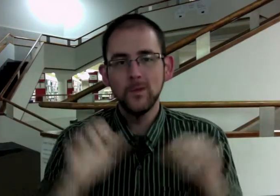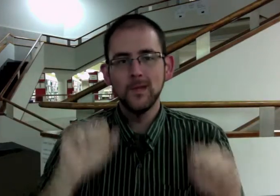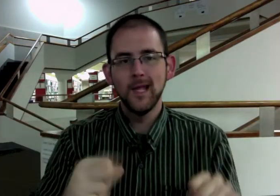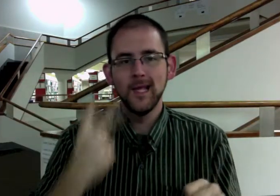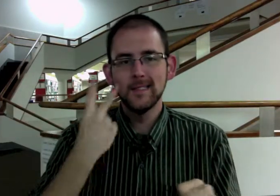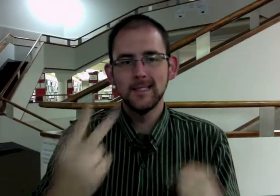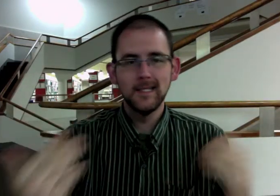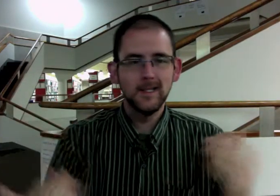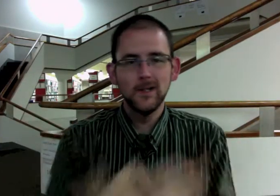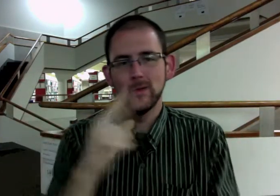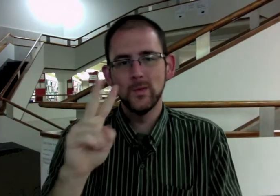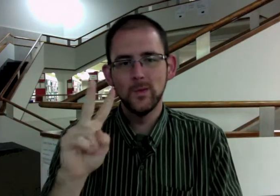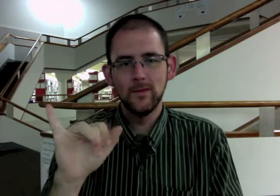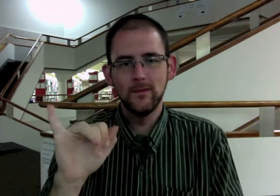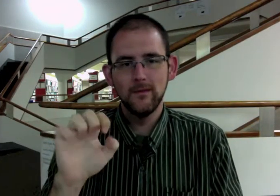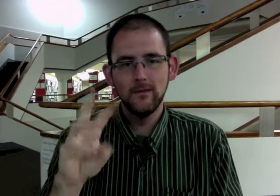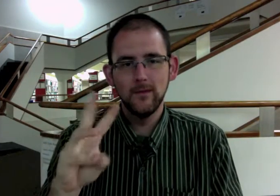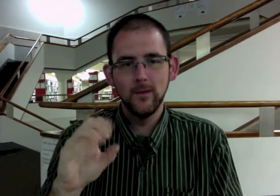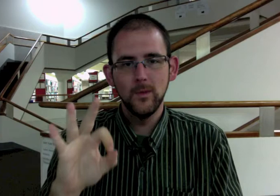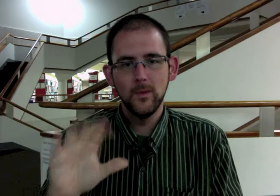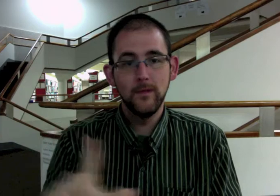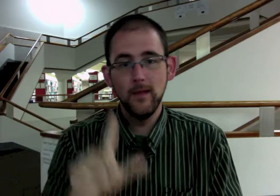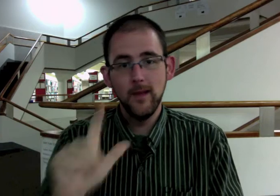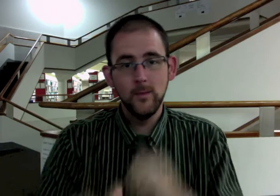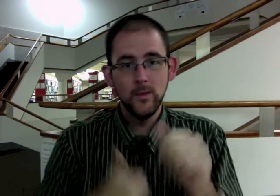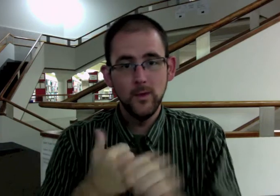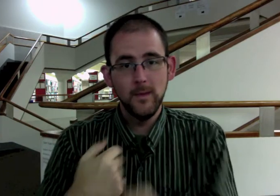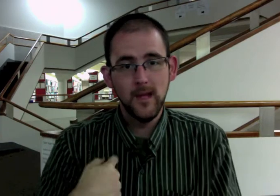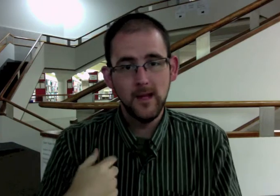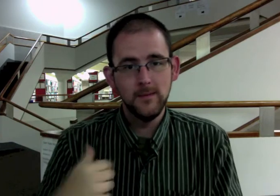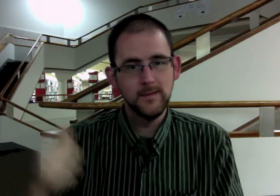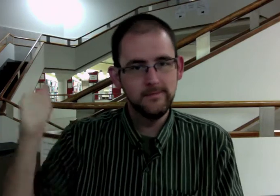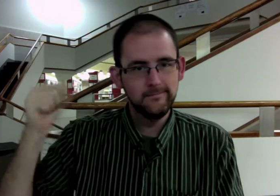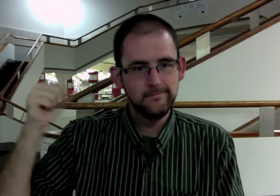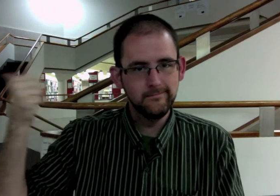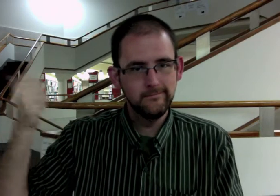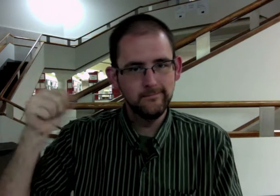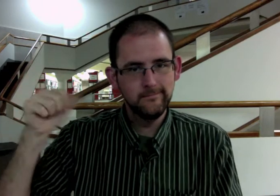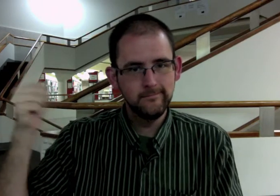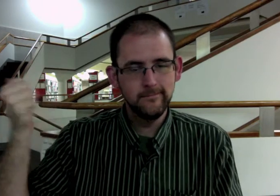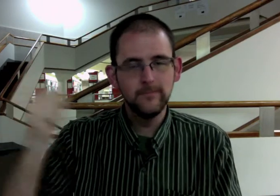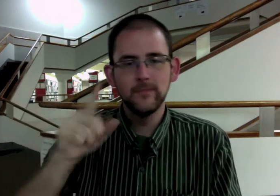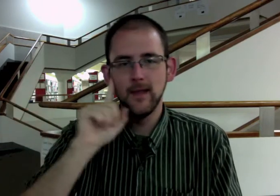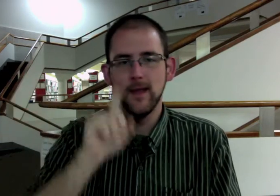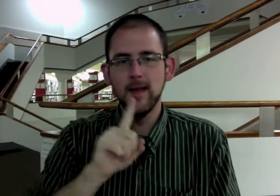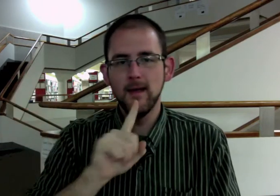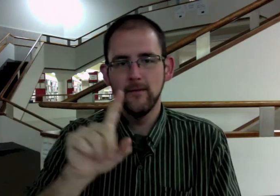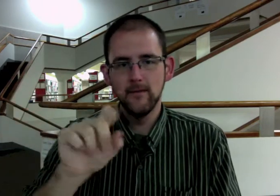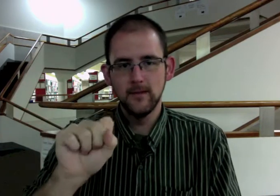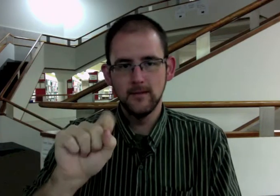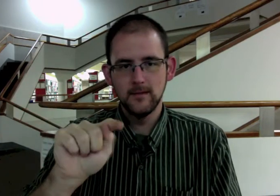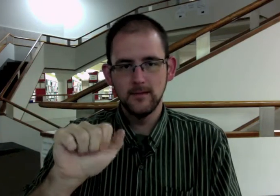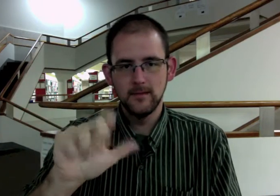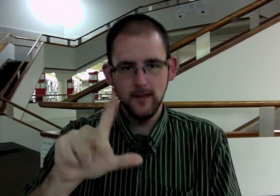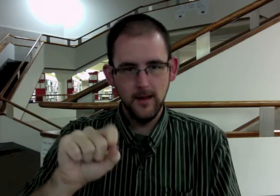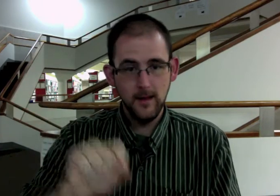You can see a new view of the Library behind me, including the Deaf Stacks.